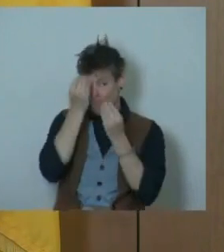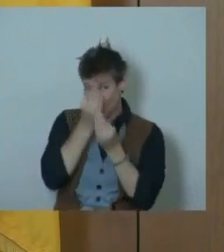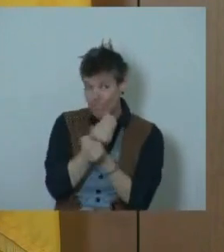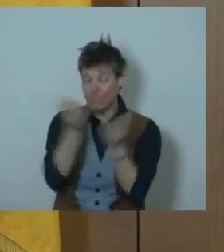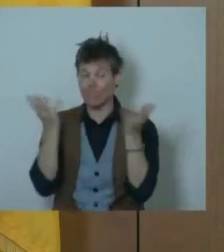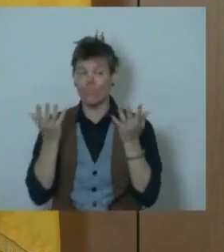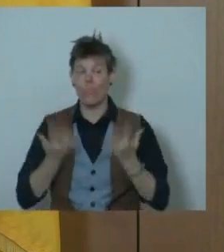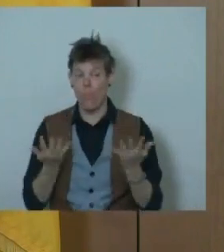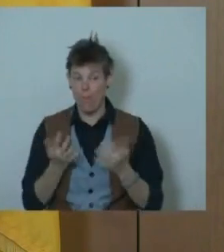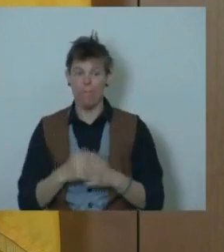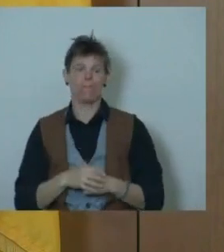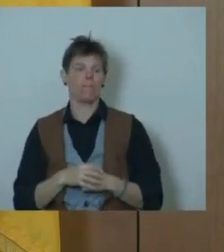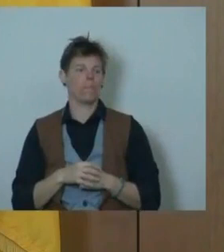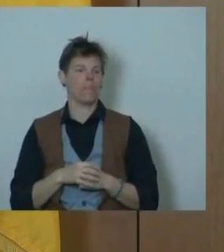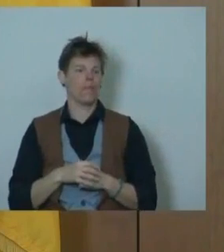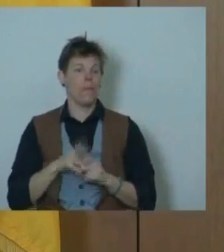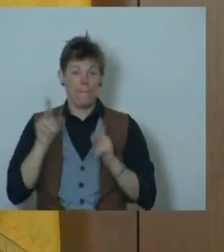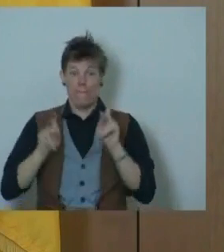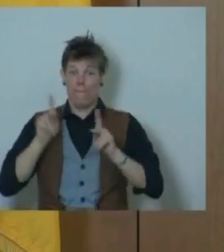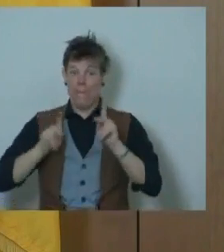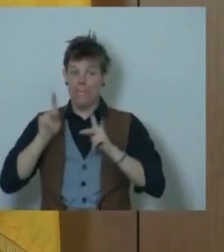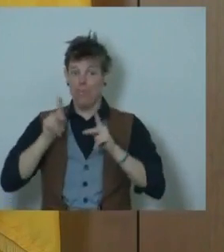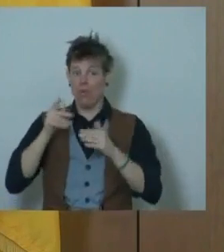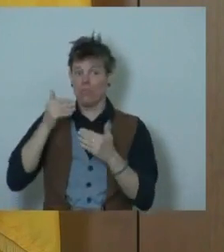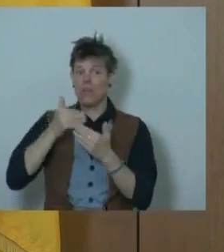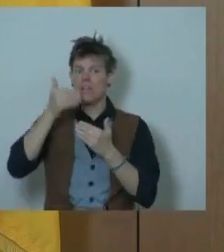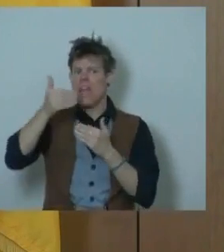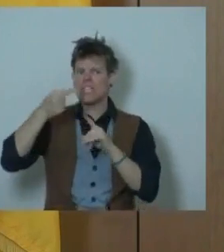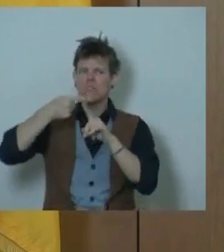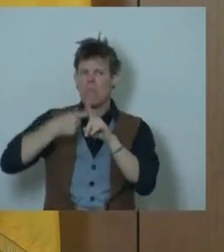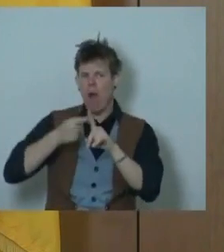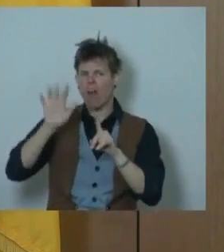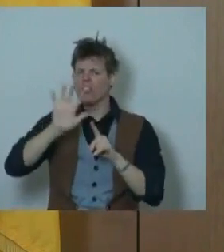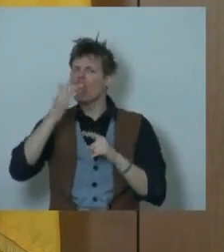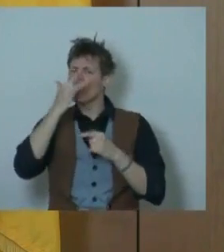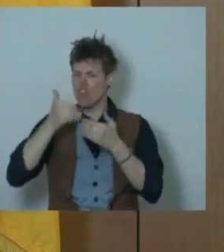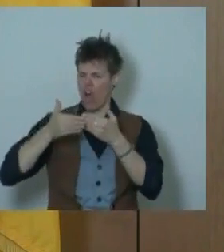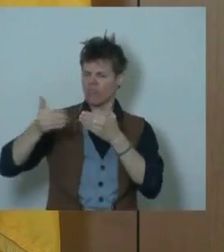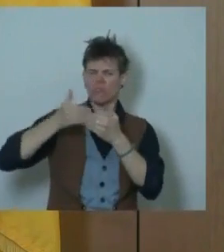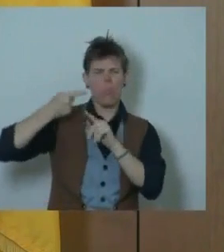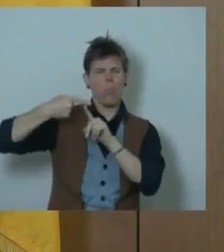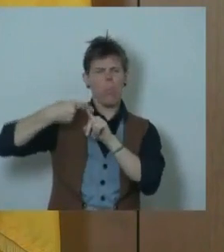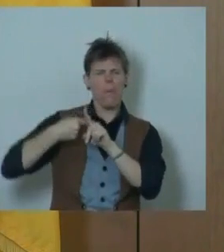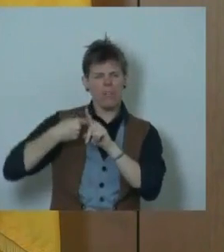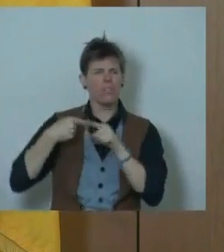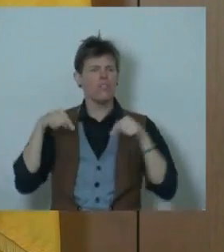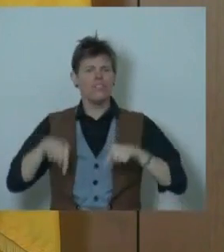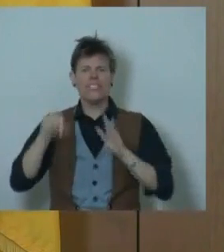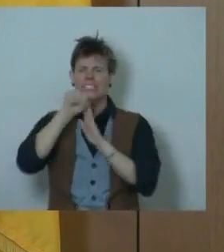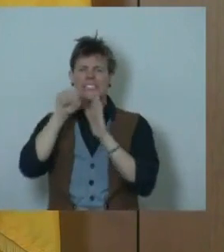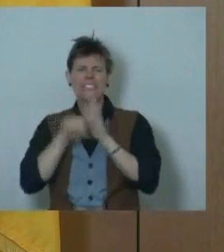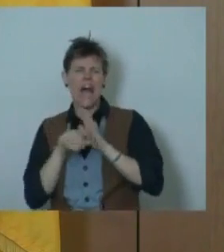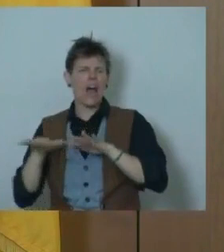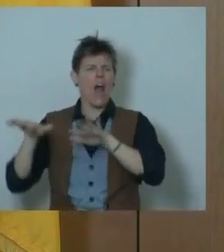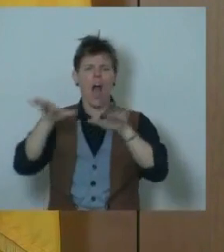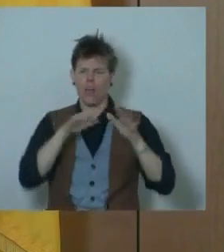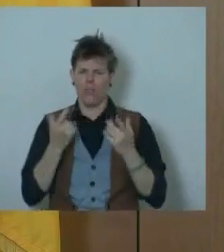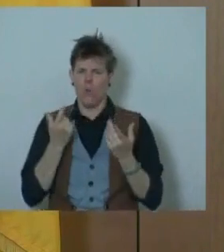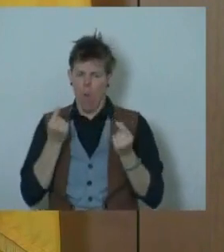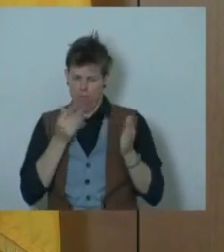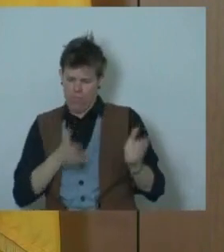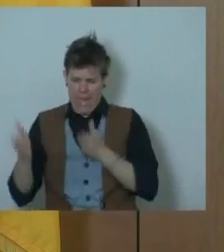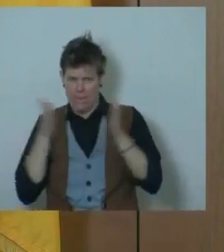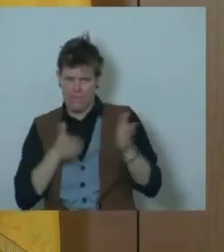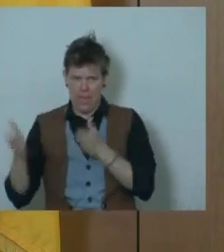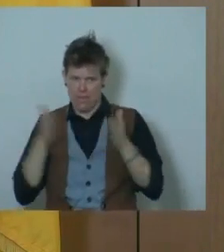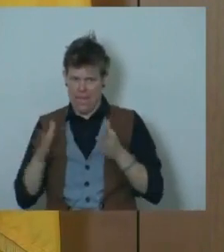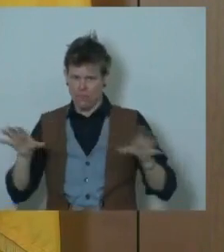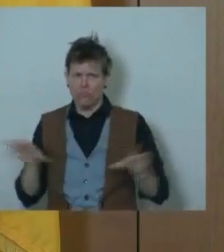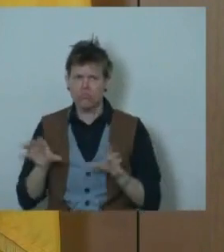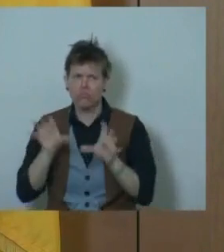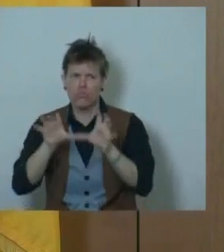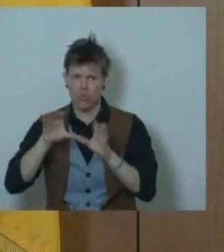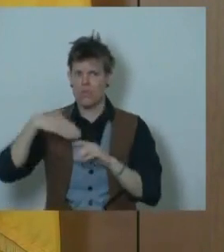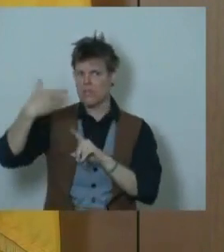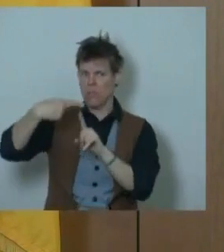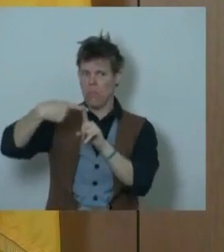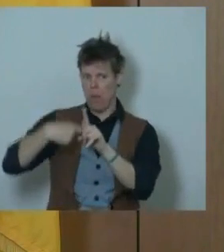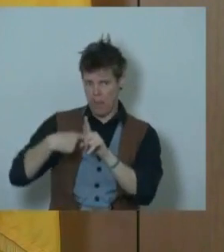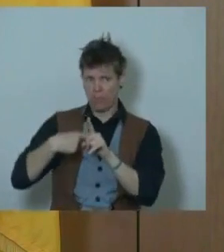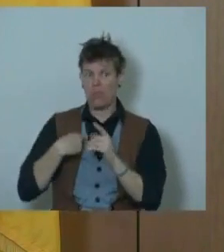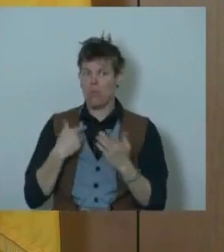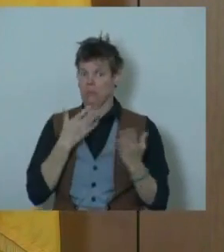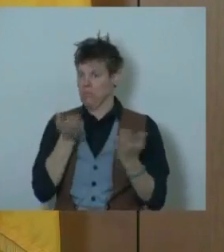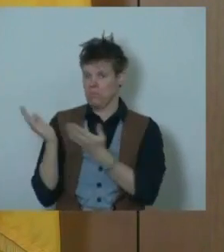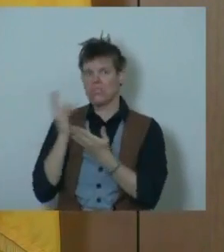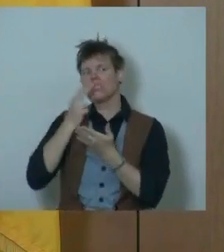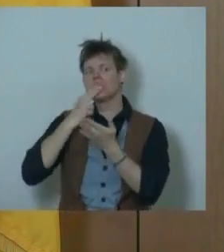I AM GOING TO DO THAT BECAUSE I THINK WE HAVE GOOD NEWS TO SHARE AND WE WANT TO GIVE PEOPLE A SENSE ABOUT WHAT THE NEXT MONTH IS GOING TO LOOK LIKE IN THE STATE.